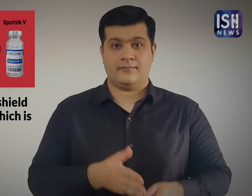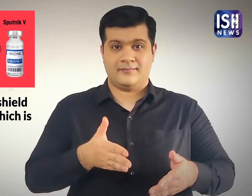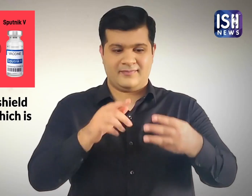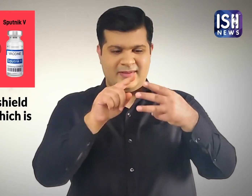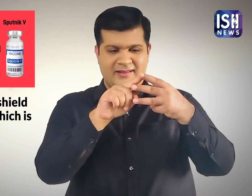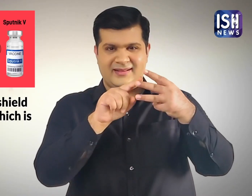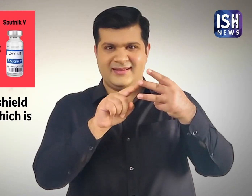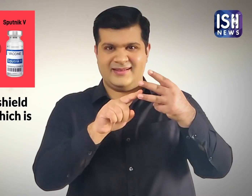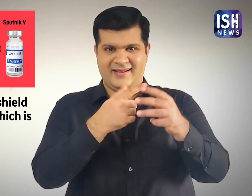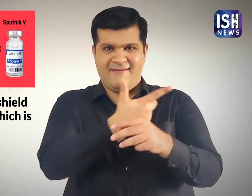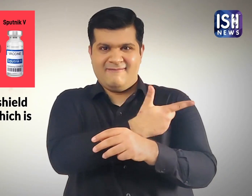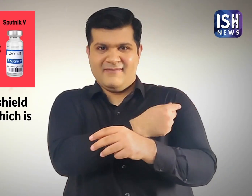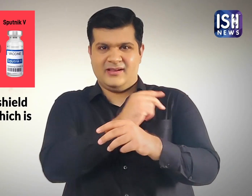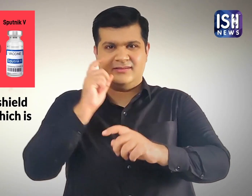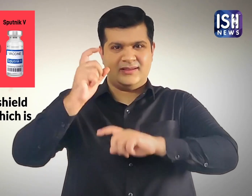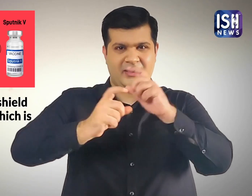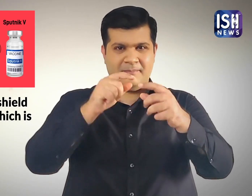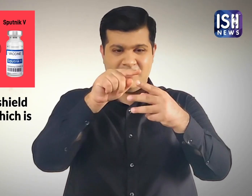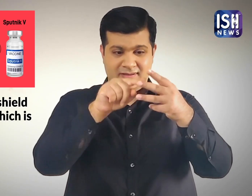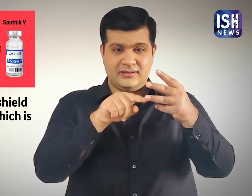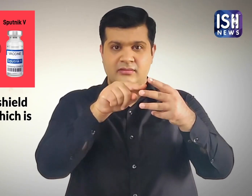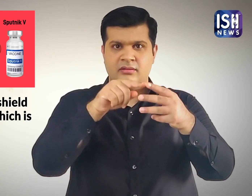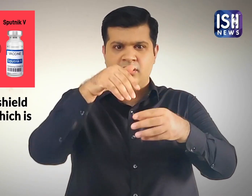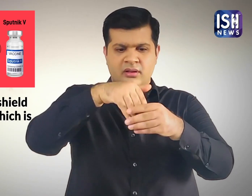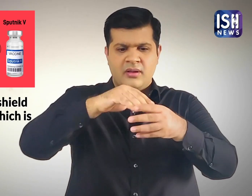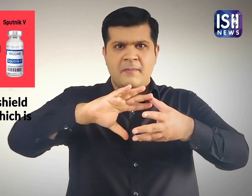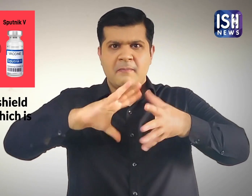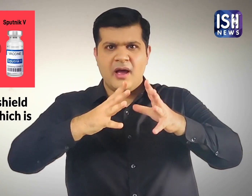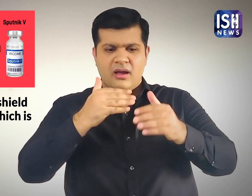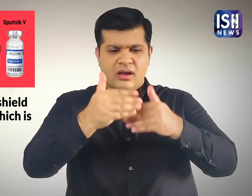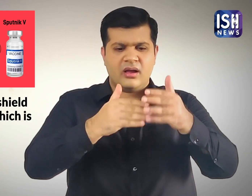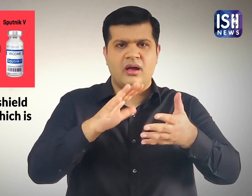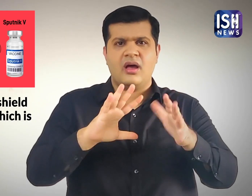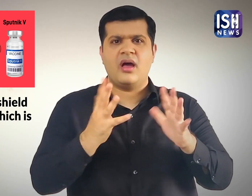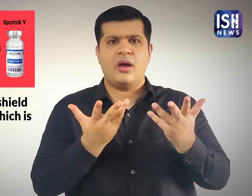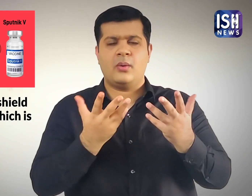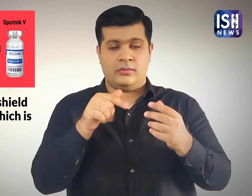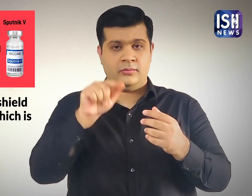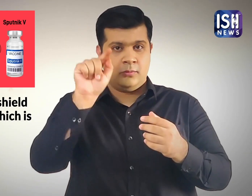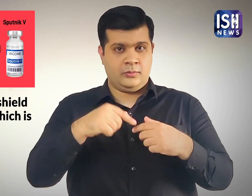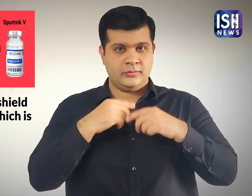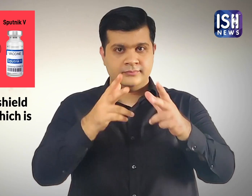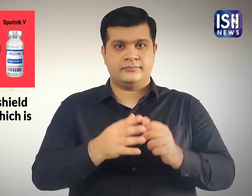1. How are these vaccines made?